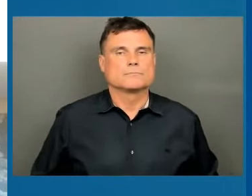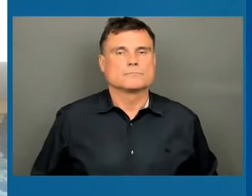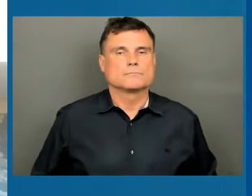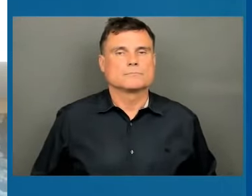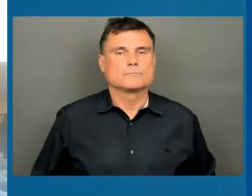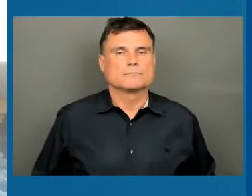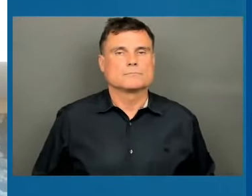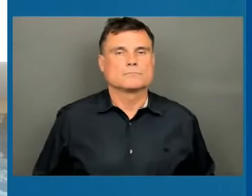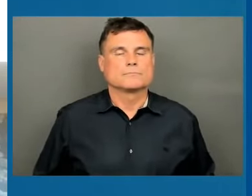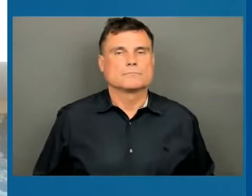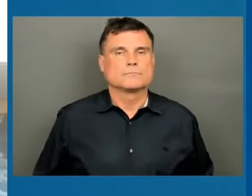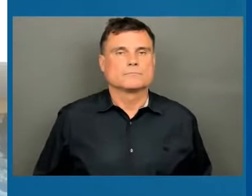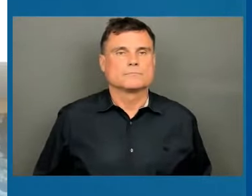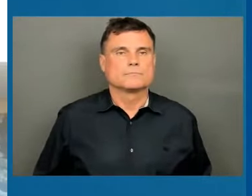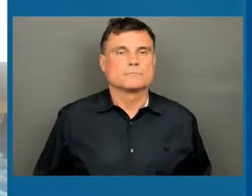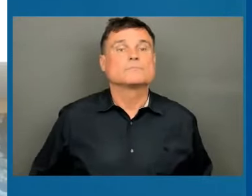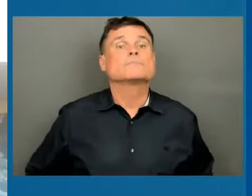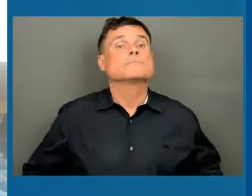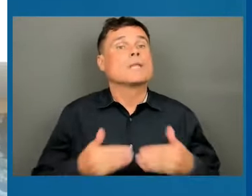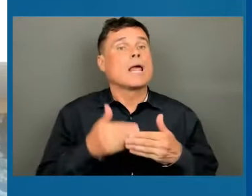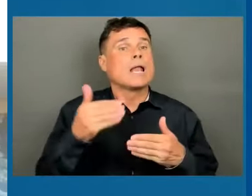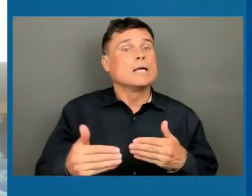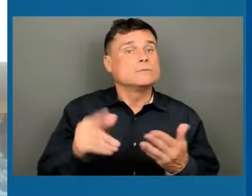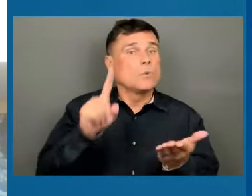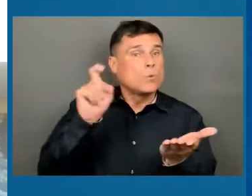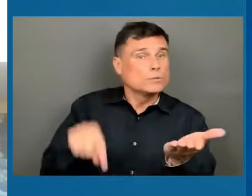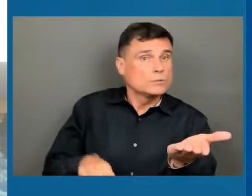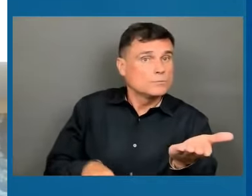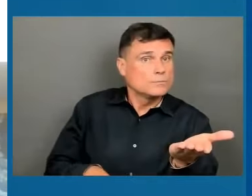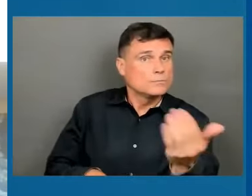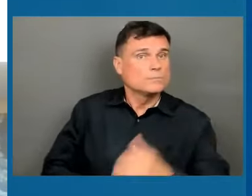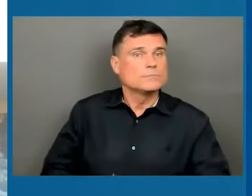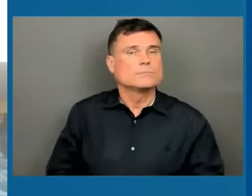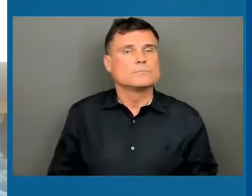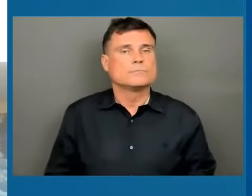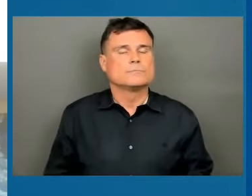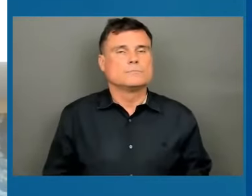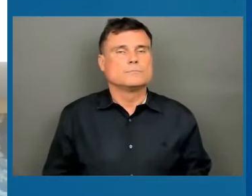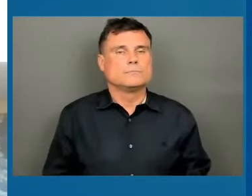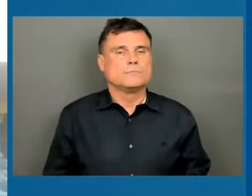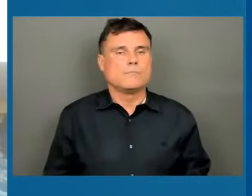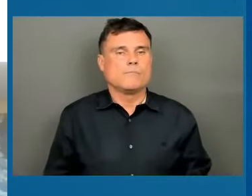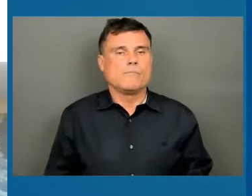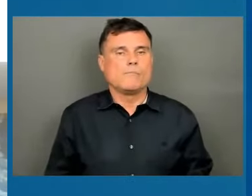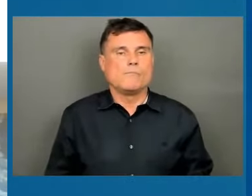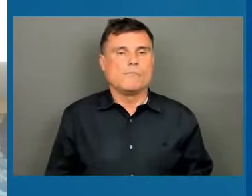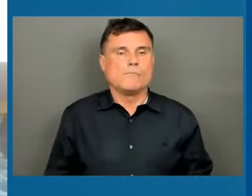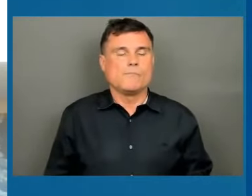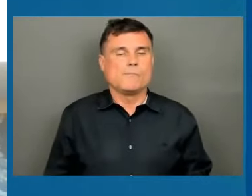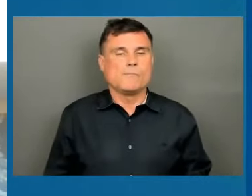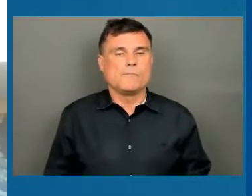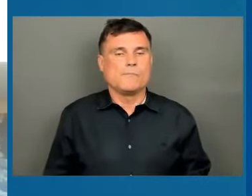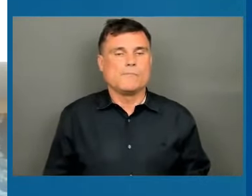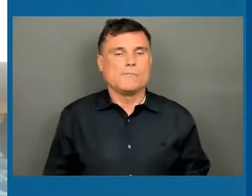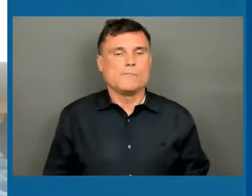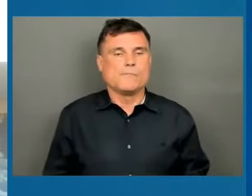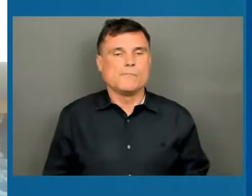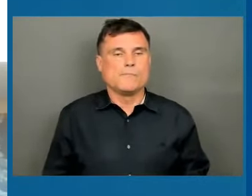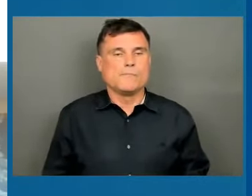For our next question, we go to Luke of CJDC in the peace.